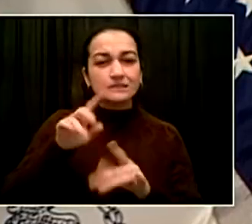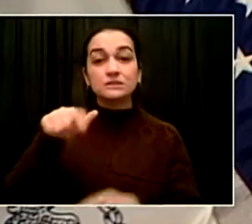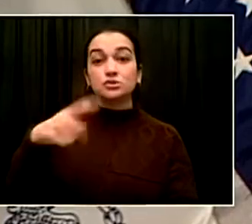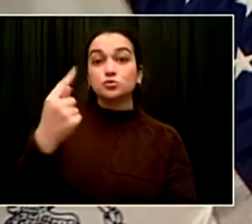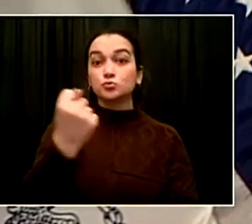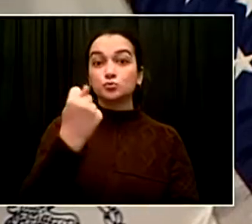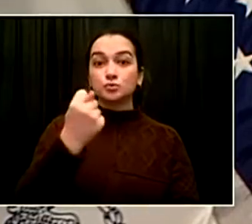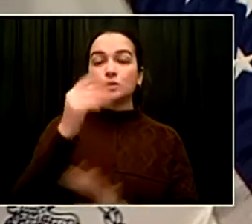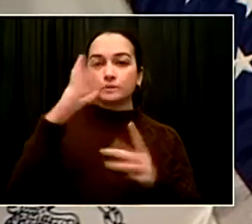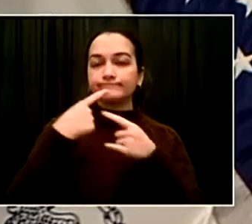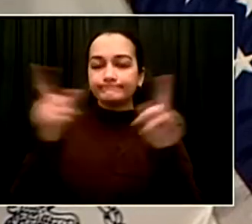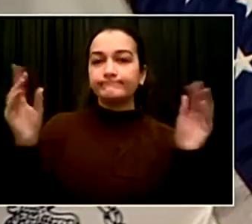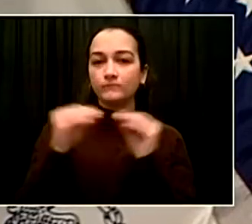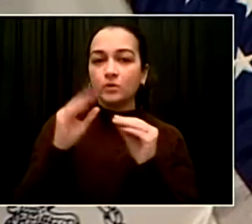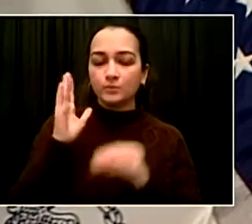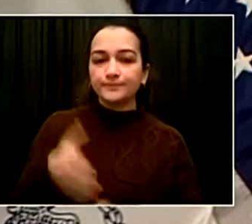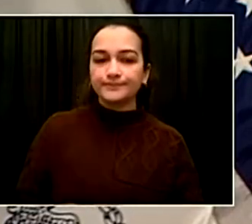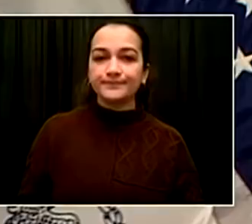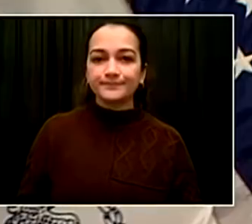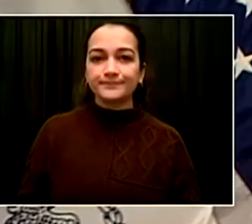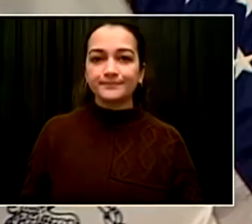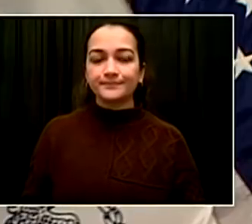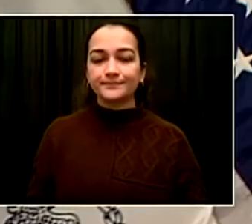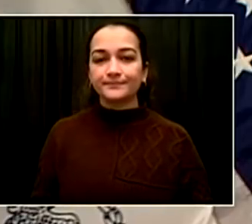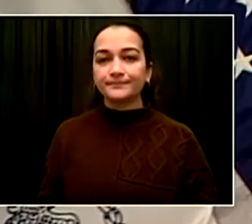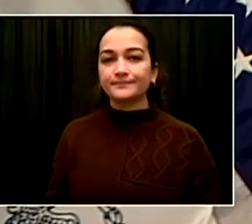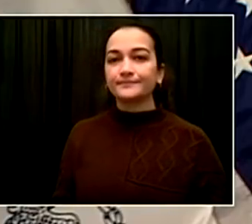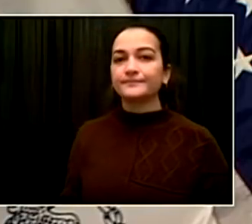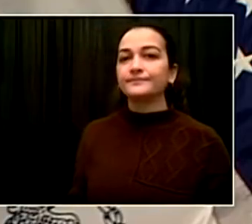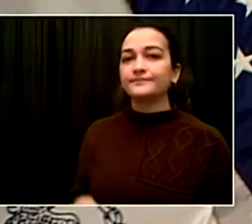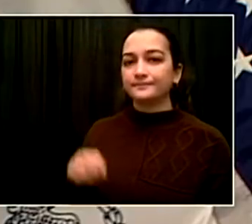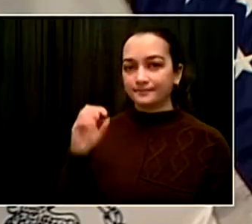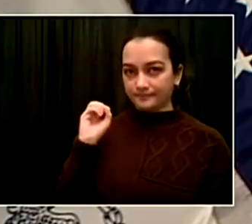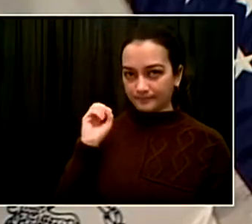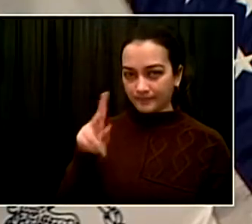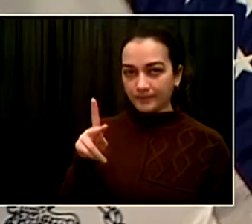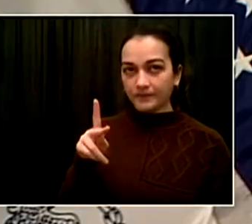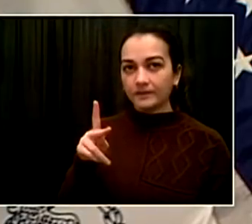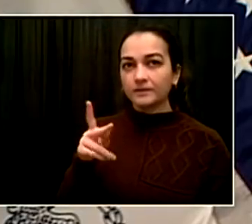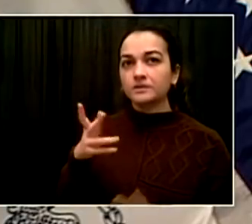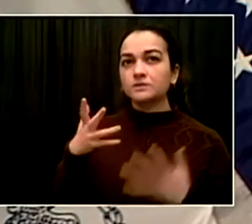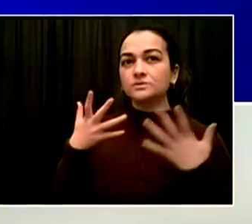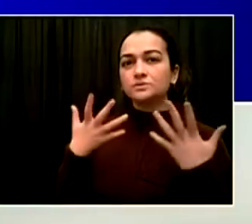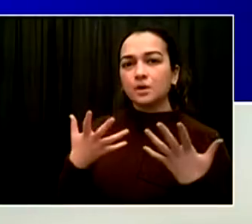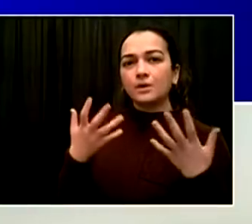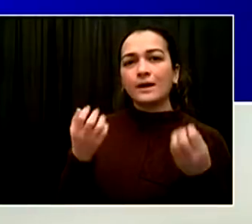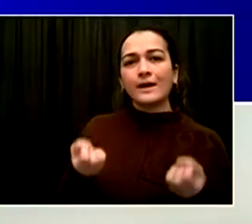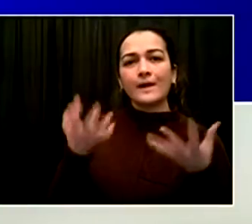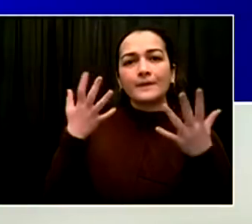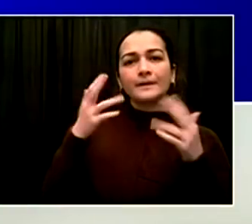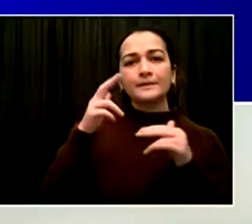THEY ARE GOING TO BE.